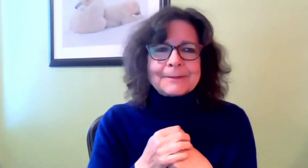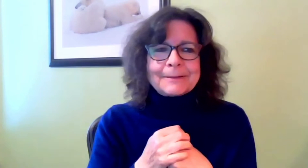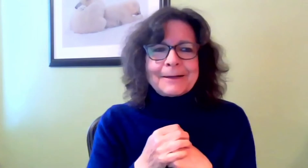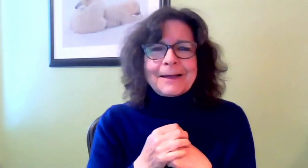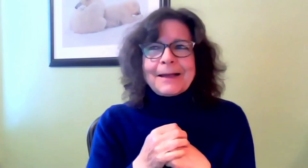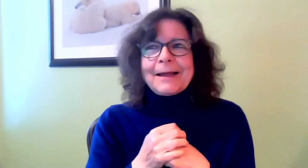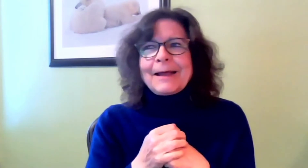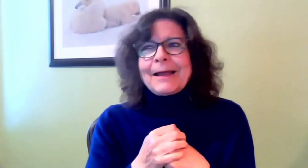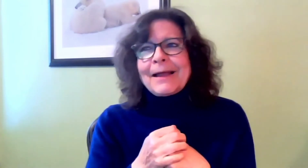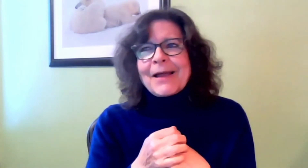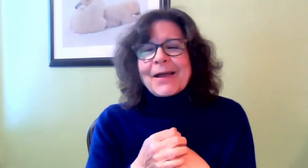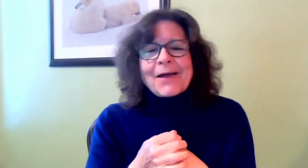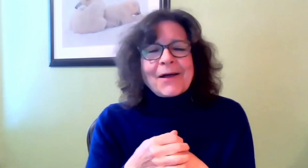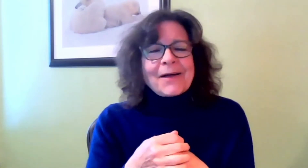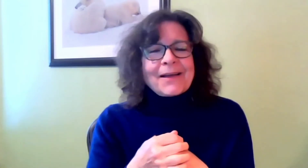and truly that was a surprise.